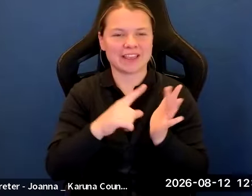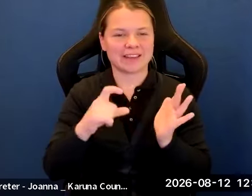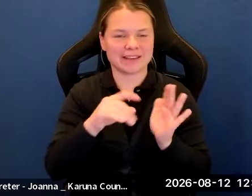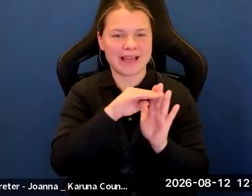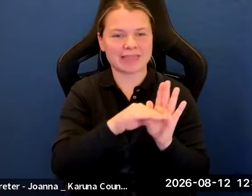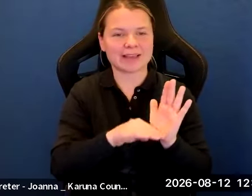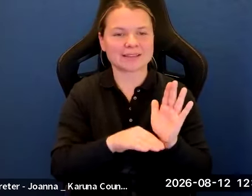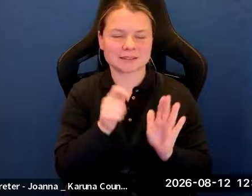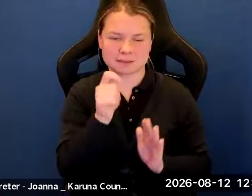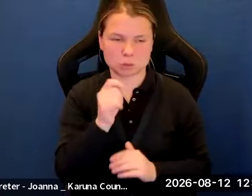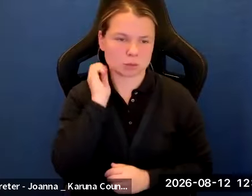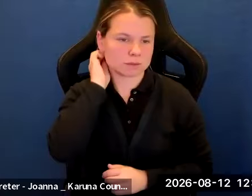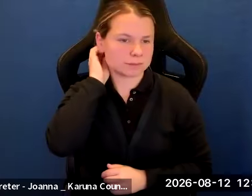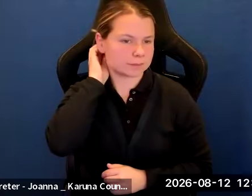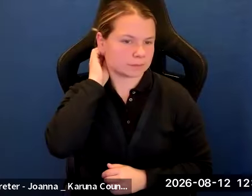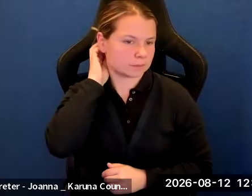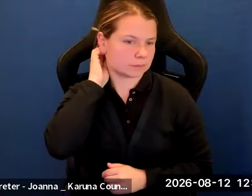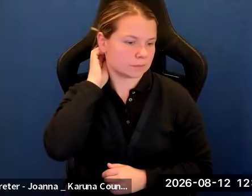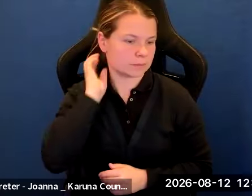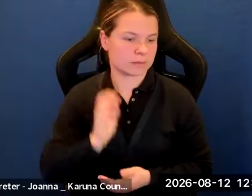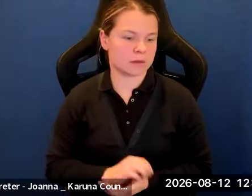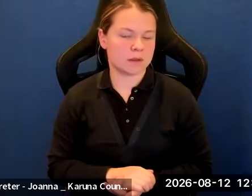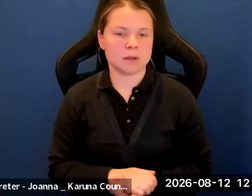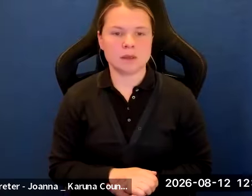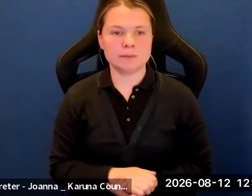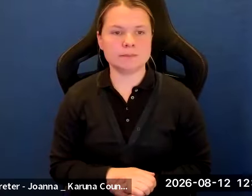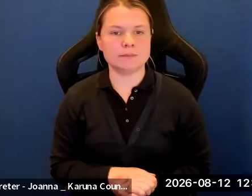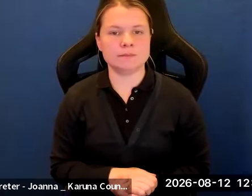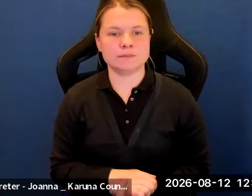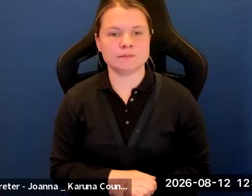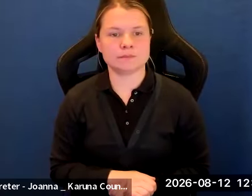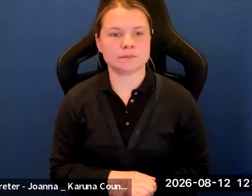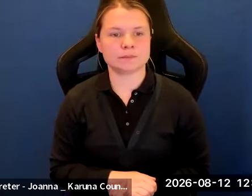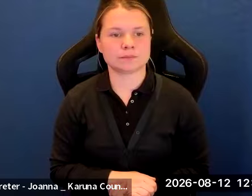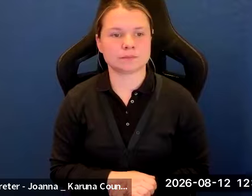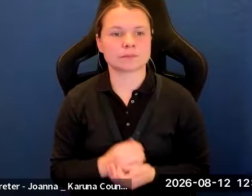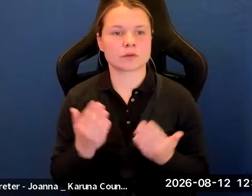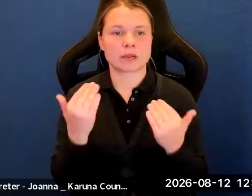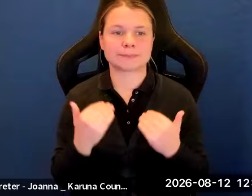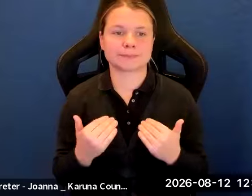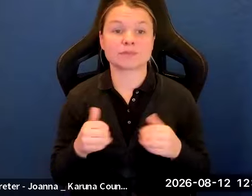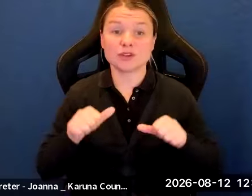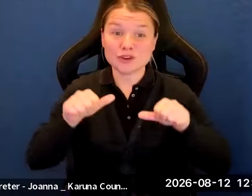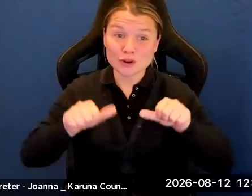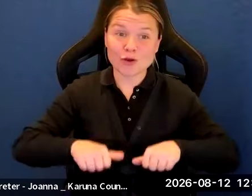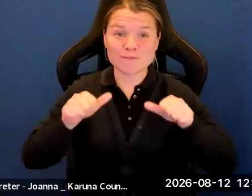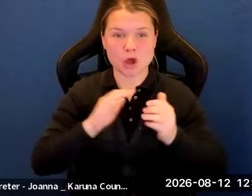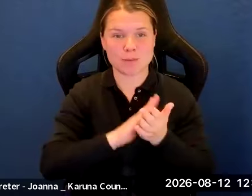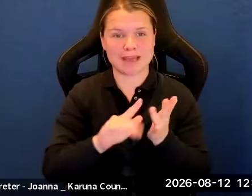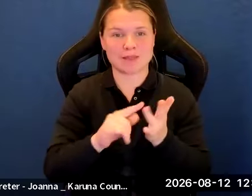human research. So I'll talk a little bit more about ethics